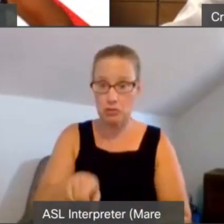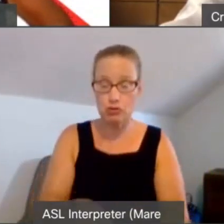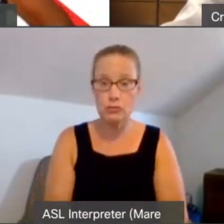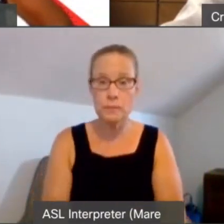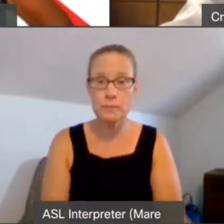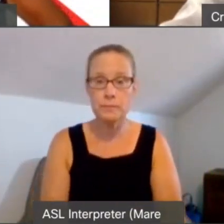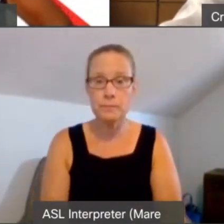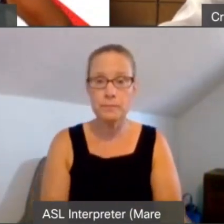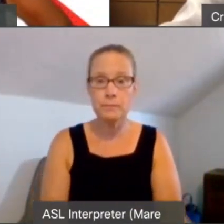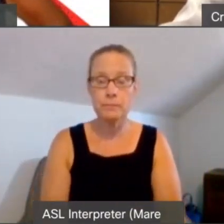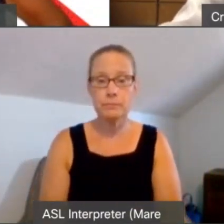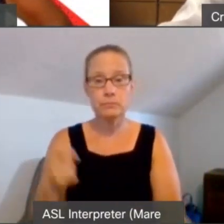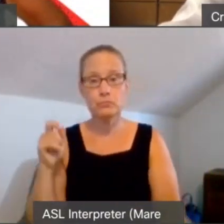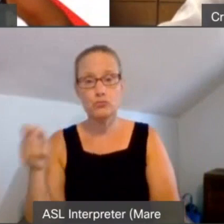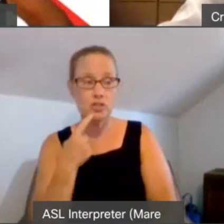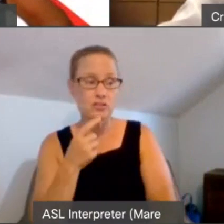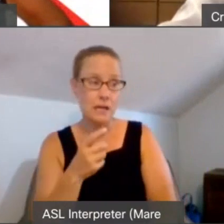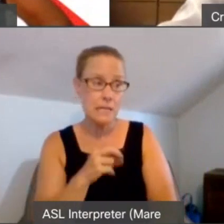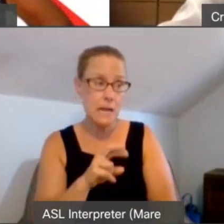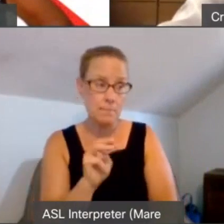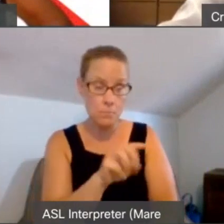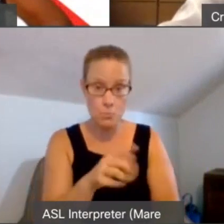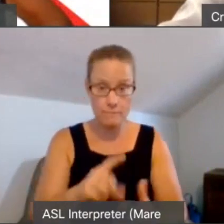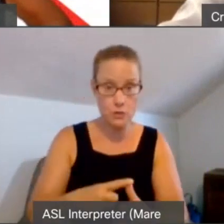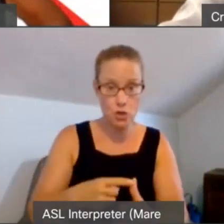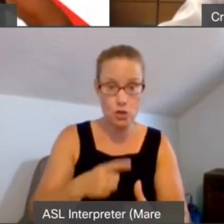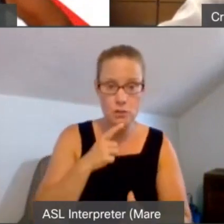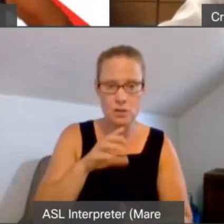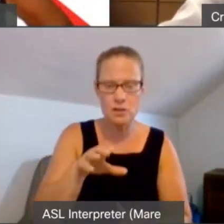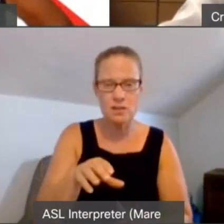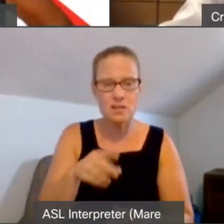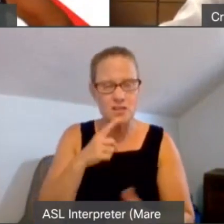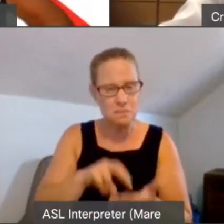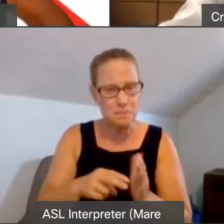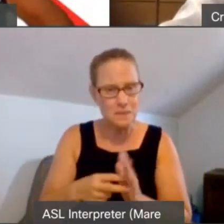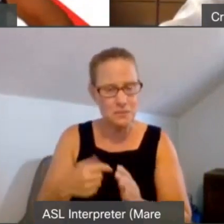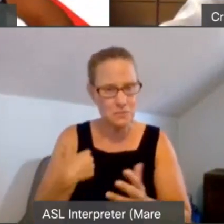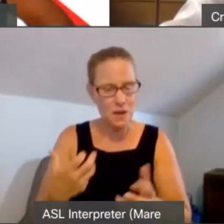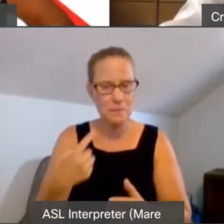Doctor you wanna go first? Or are we okay on that one? When you say full circle you mean sort of connecting